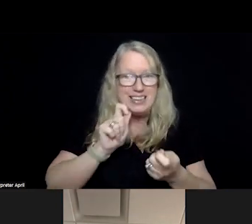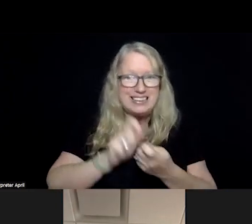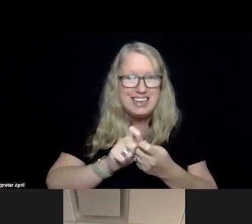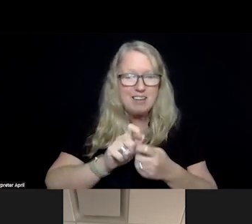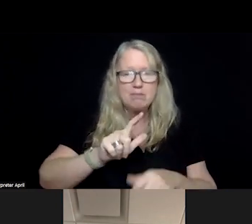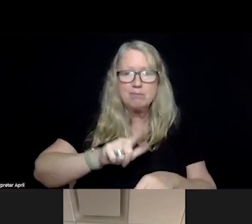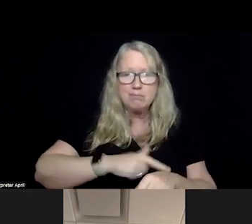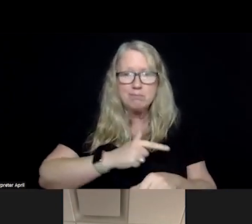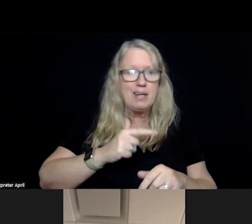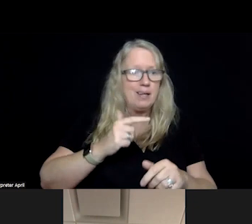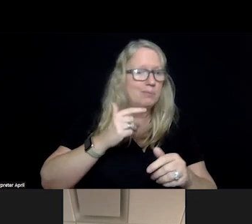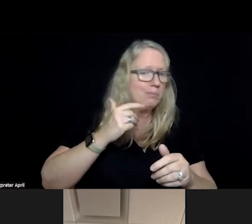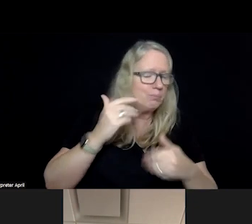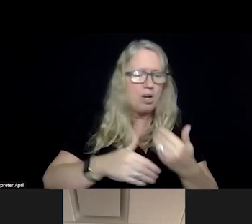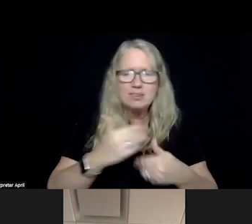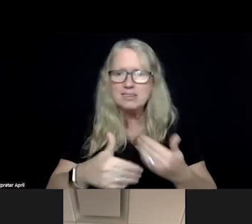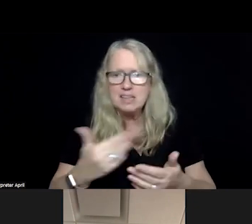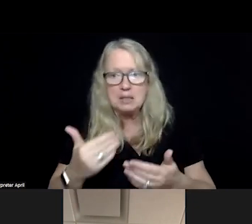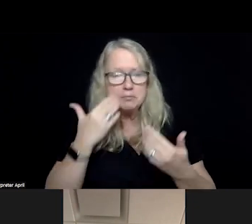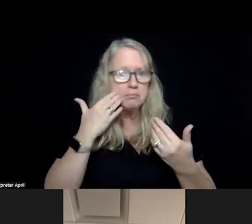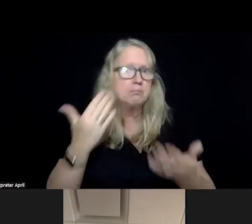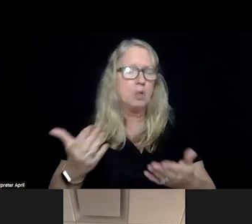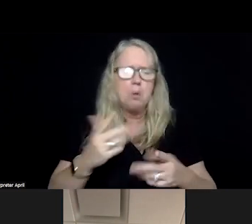PROCESS WILL TAKE, BUT I THINK WE ARE STILL SEVERAL